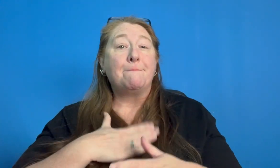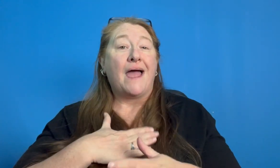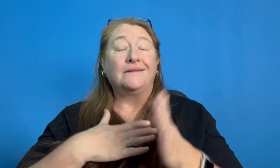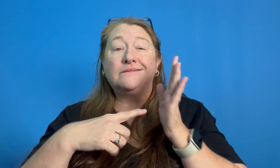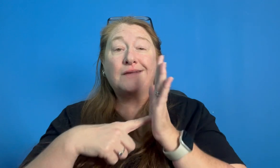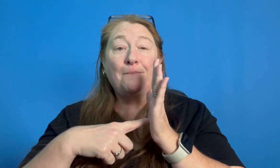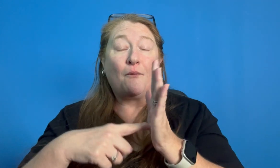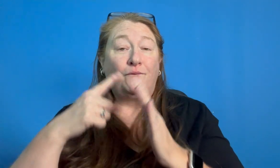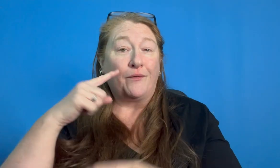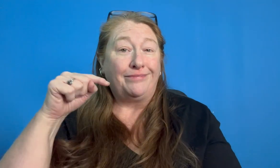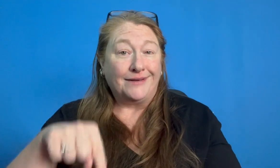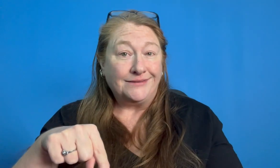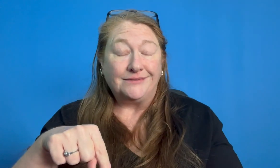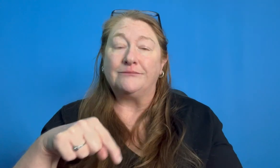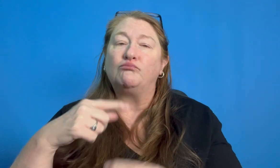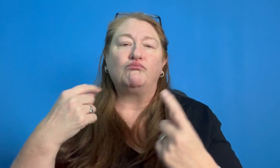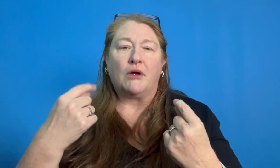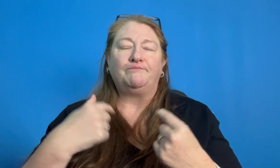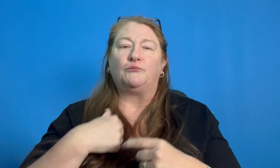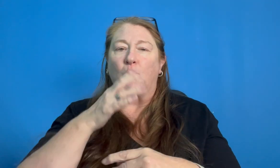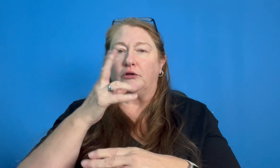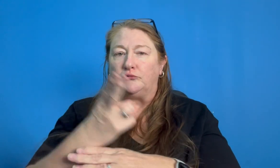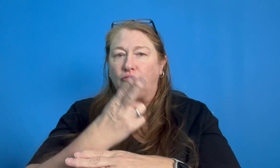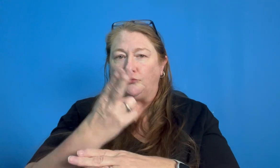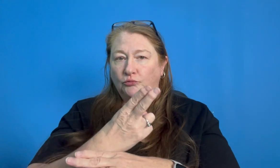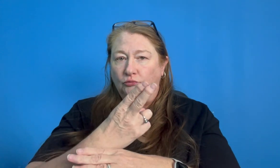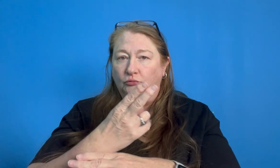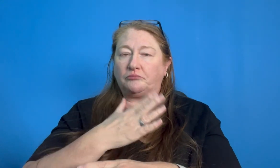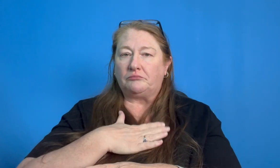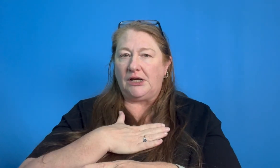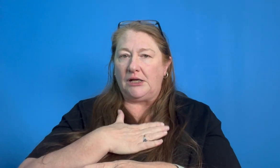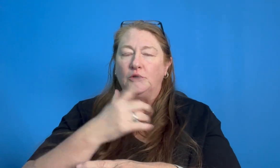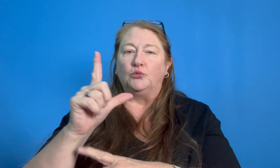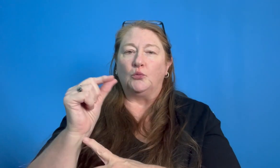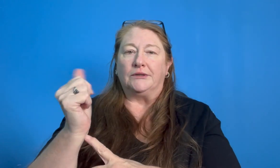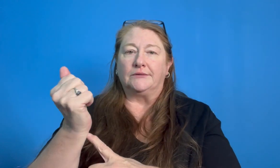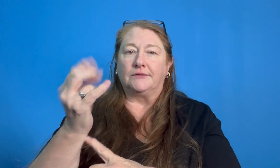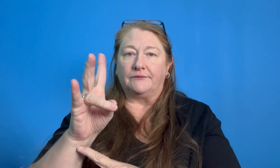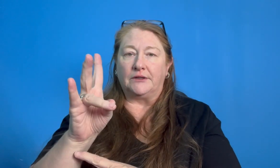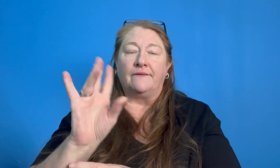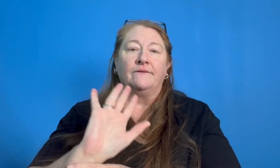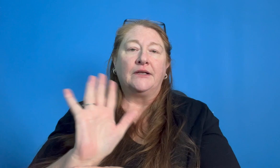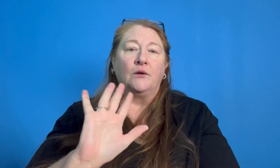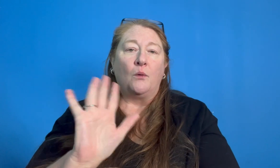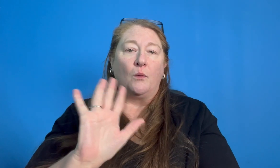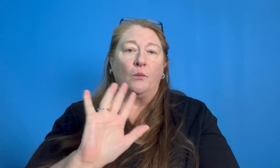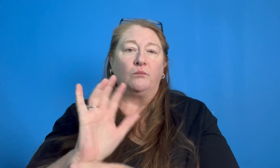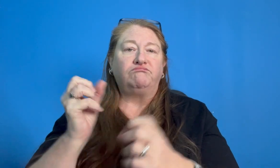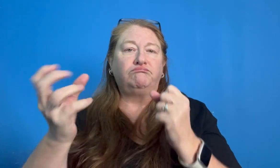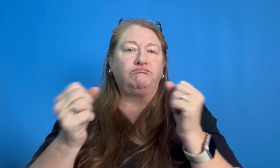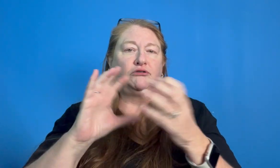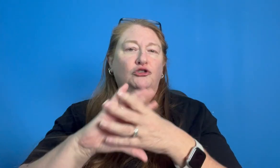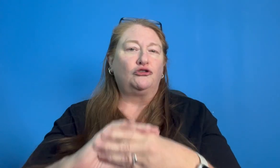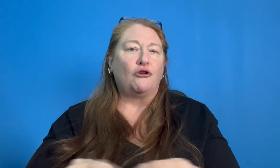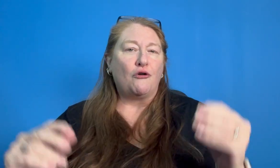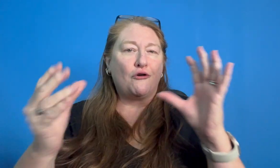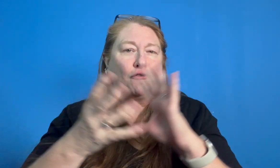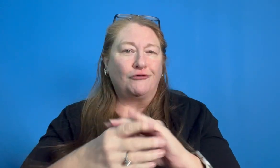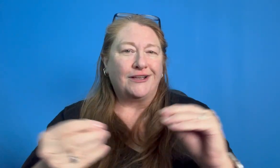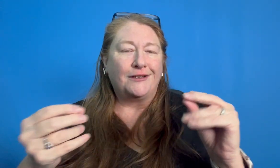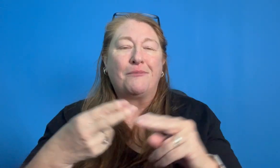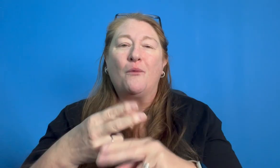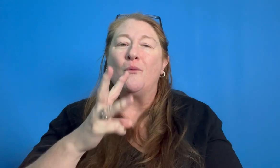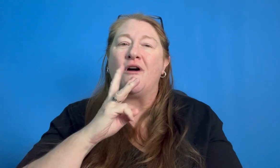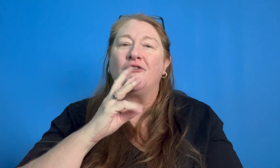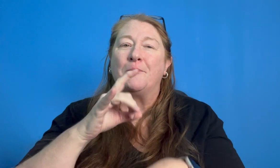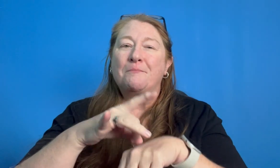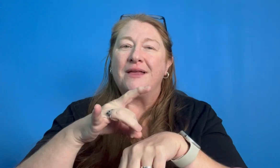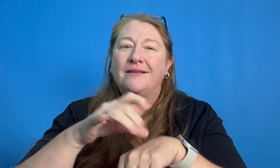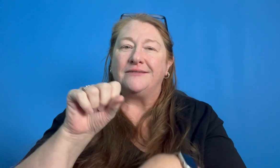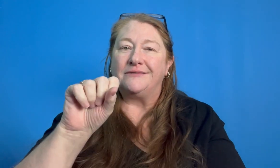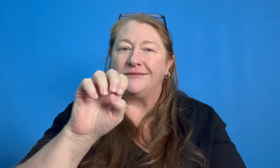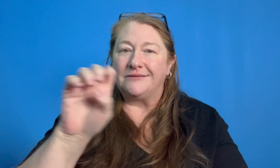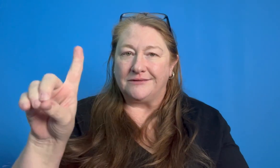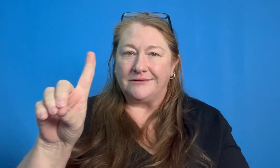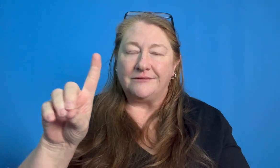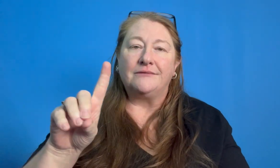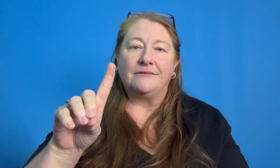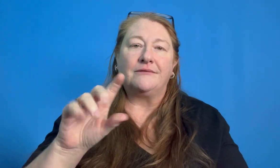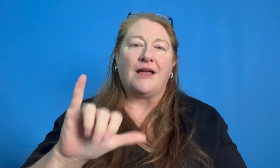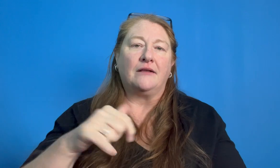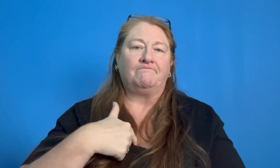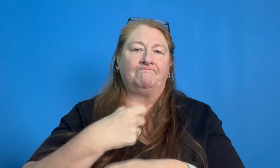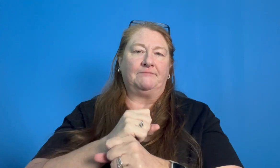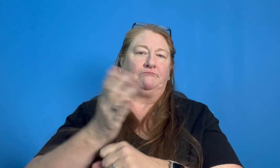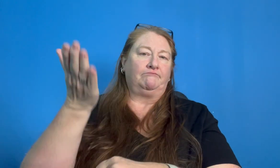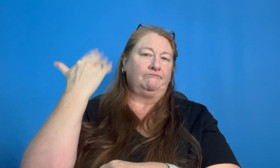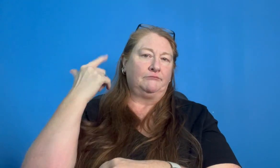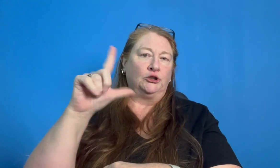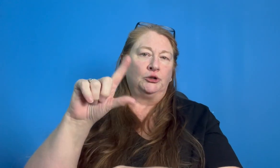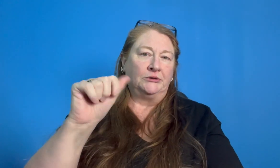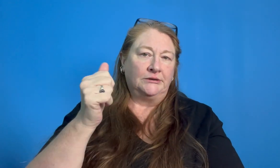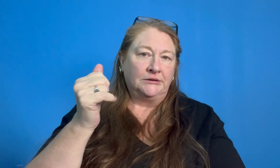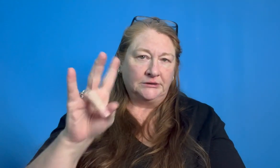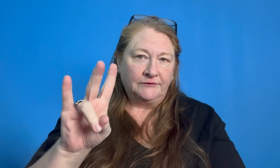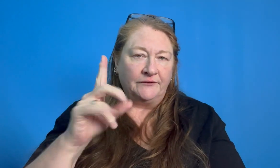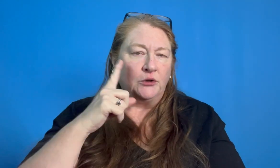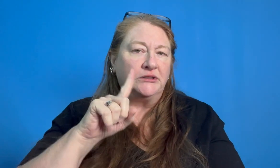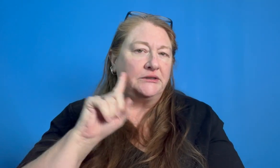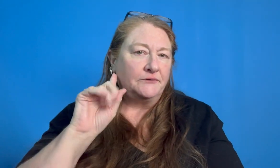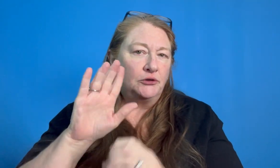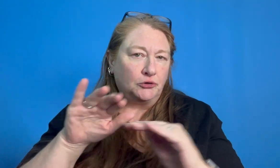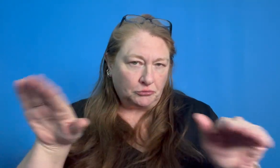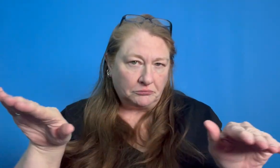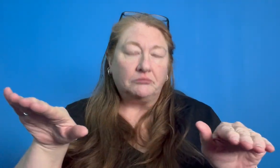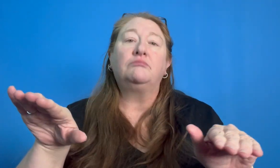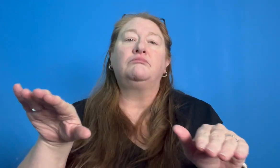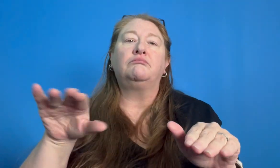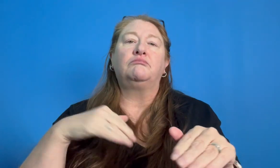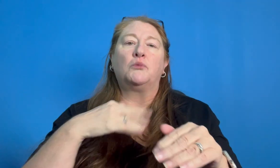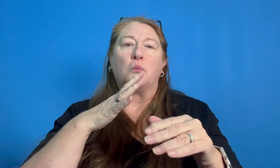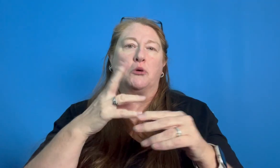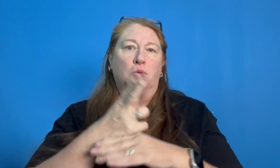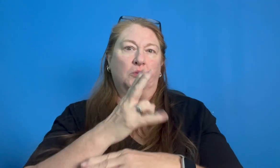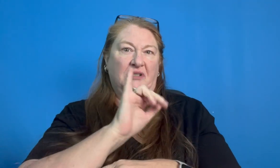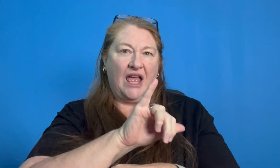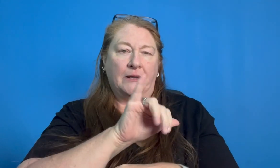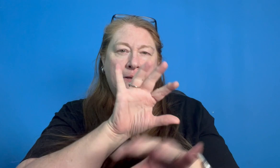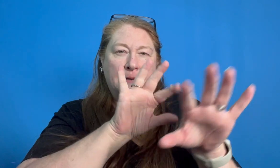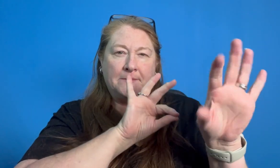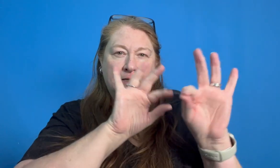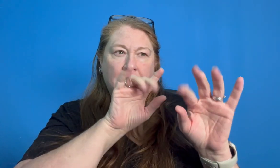I will use a video I created for Deaf students in 2017 titled The Watermelon Seed to show several strategies mentioned above.